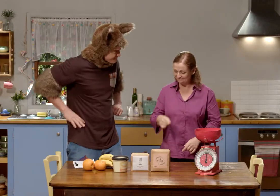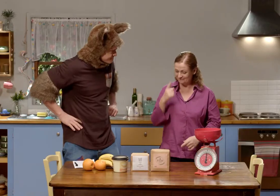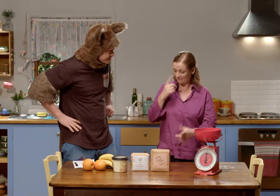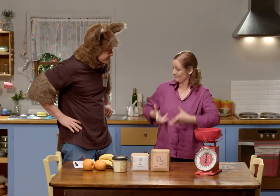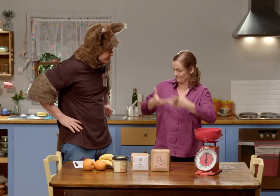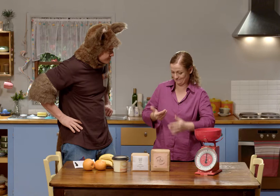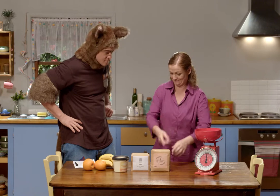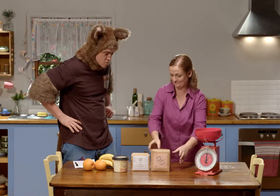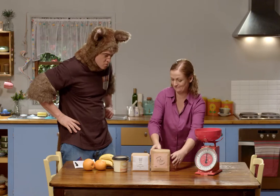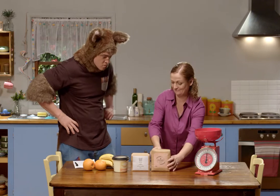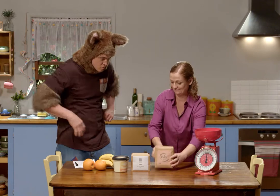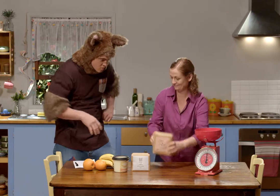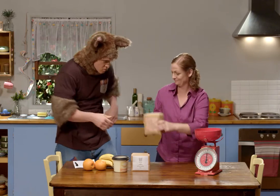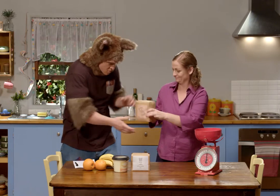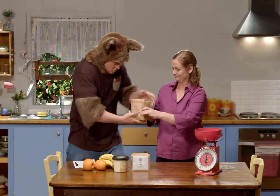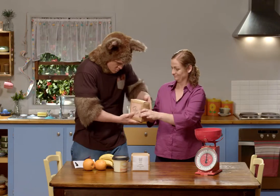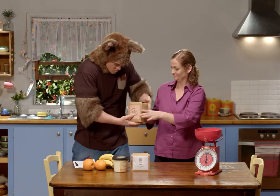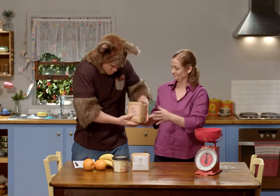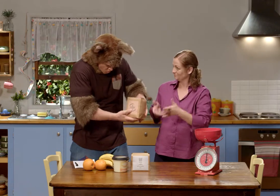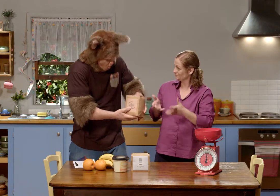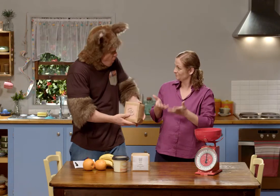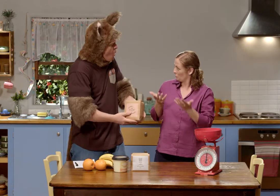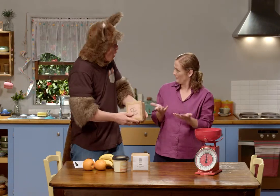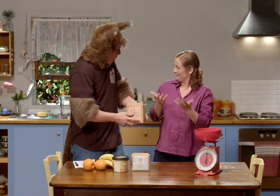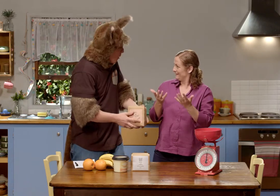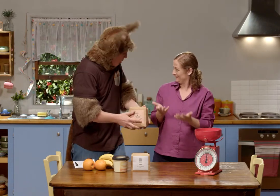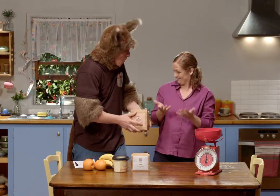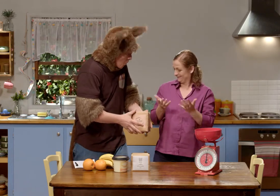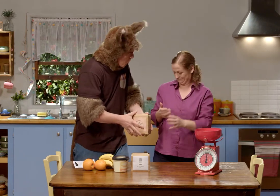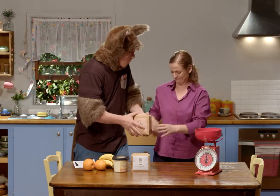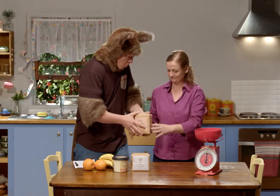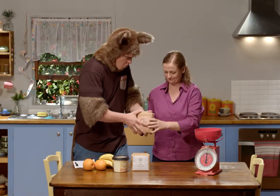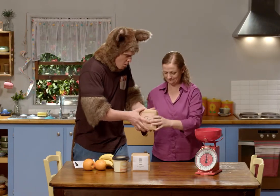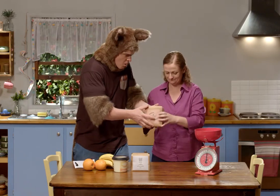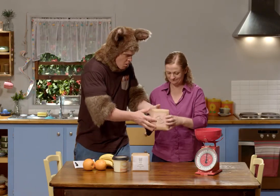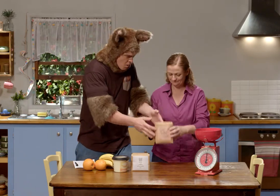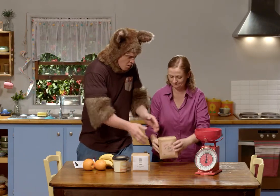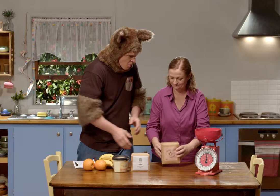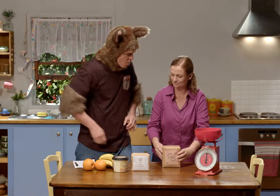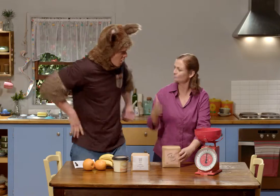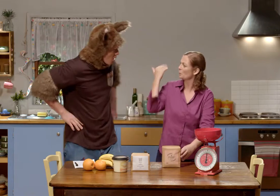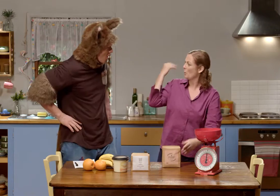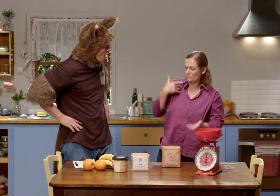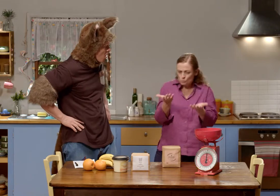Well done Possum, shall we weigh it? It's heavy isn't it? Yeah.